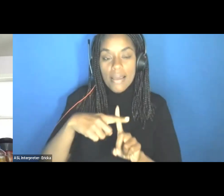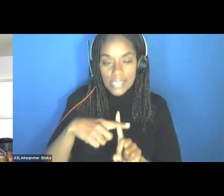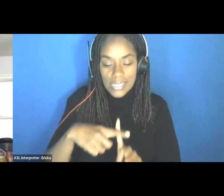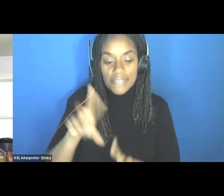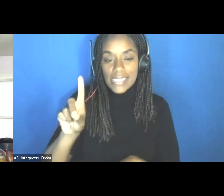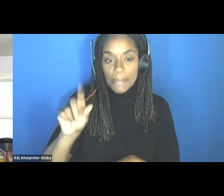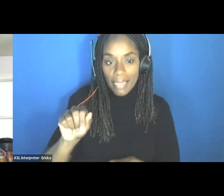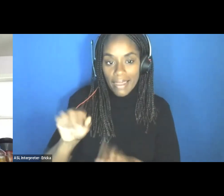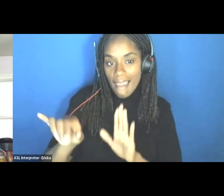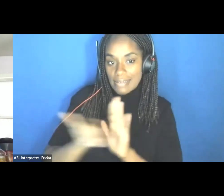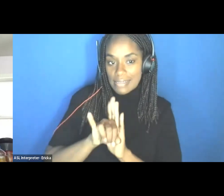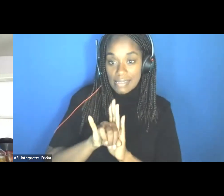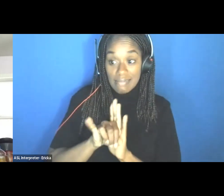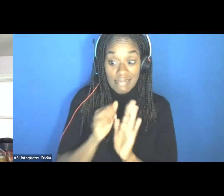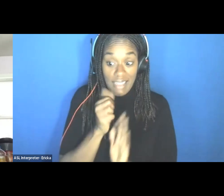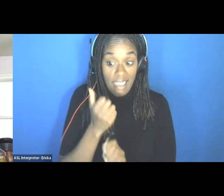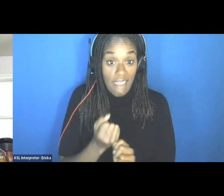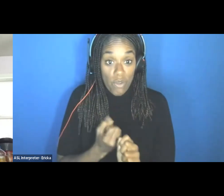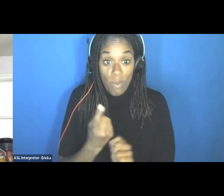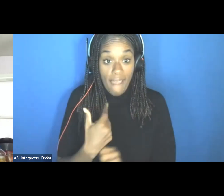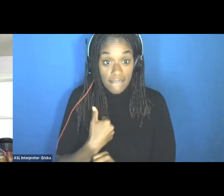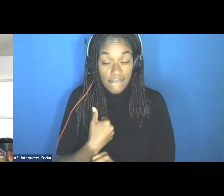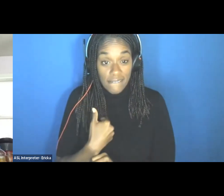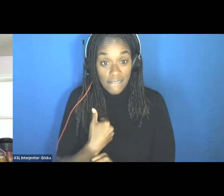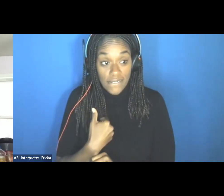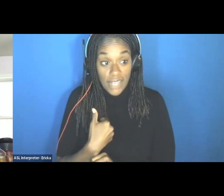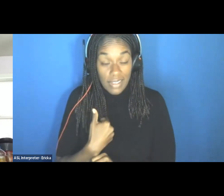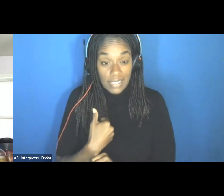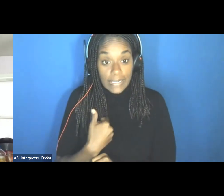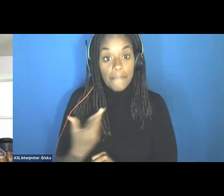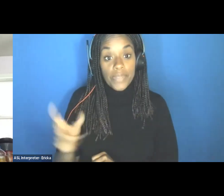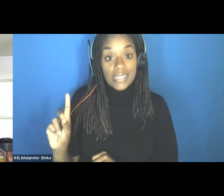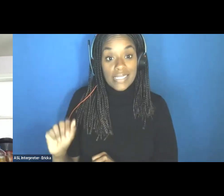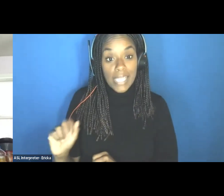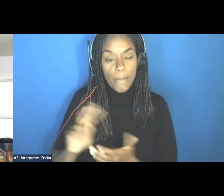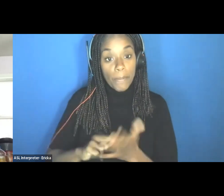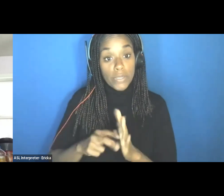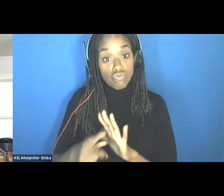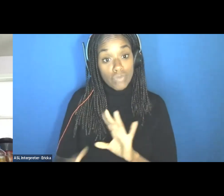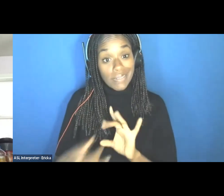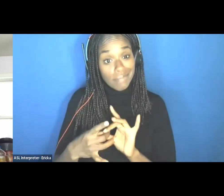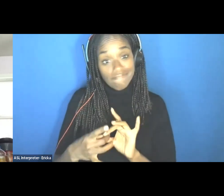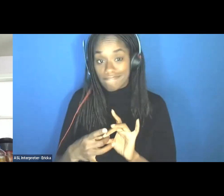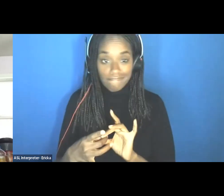Positive disability identity. Because not everybody has it.